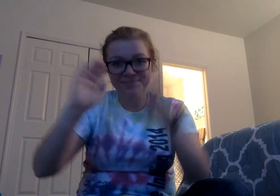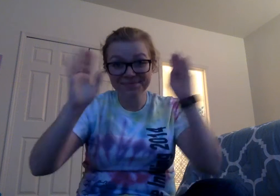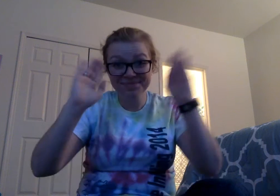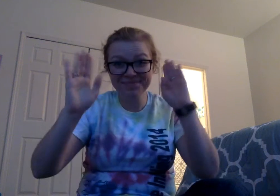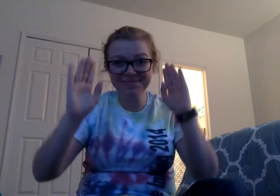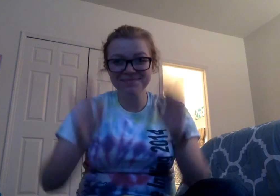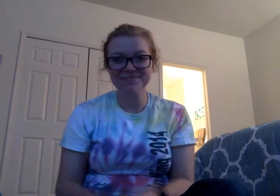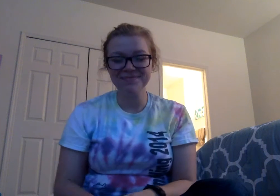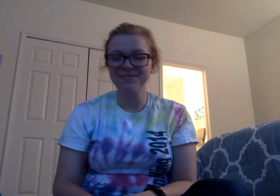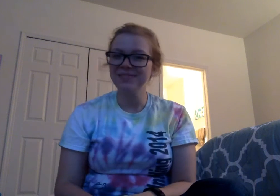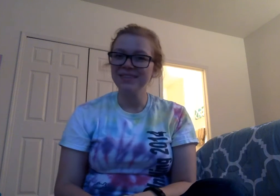Hi everyone!